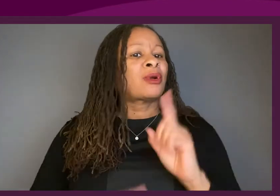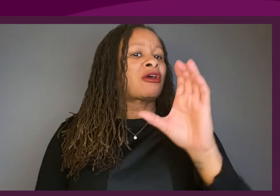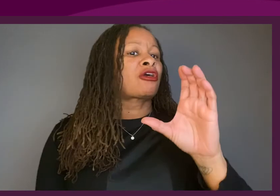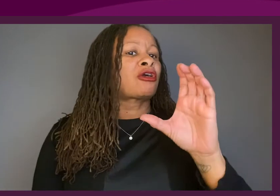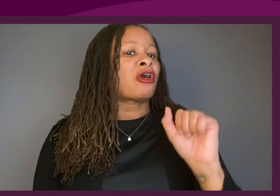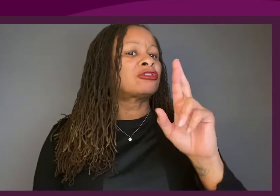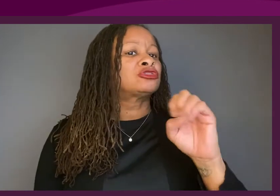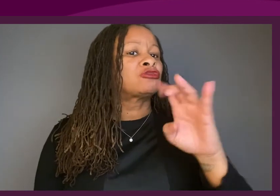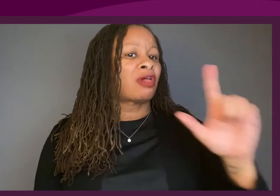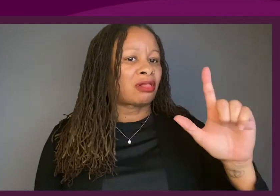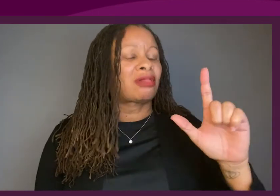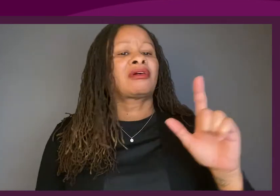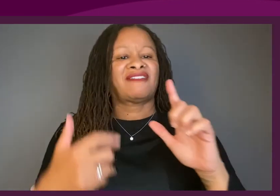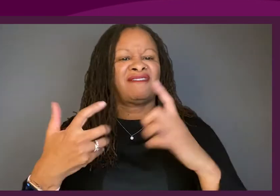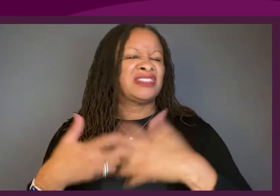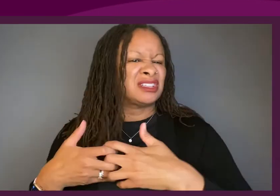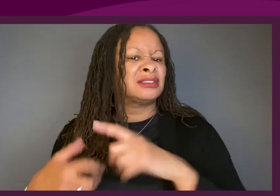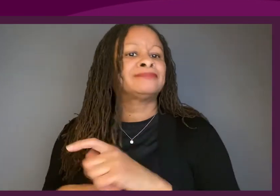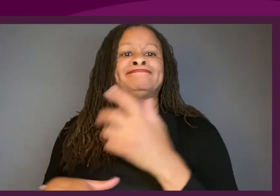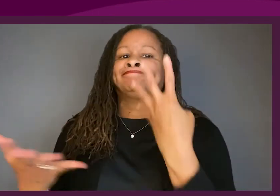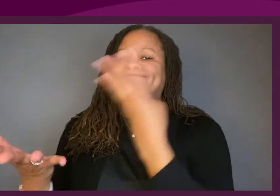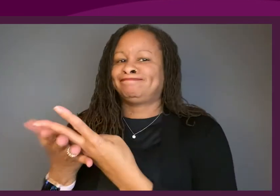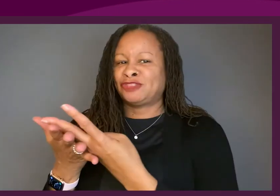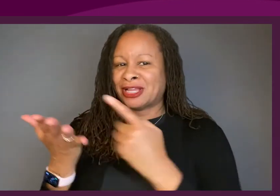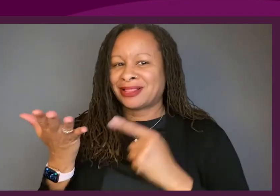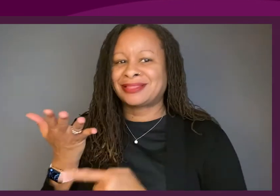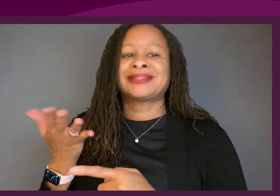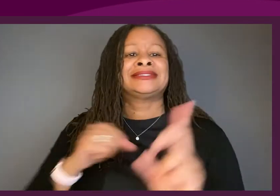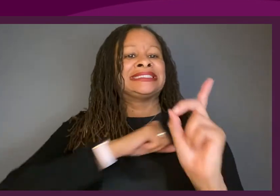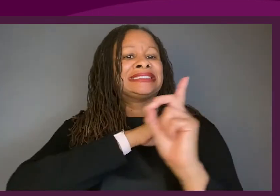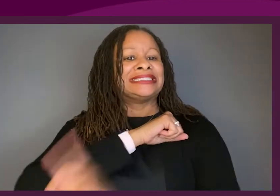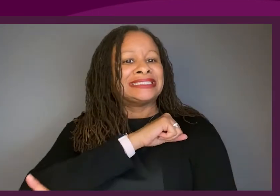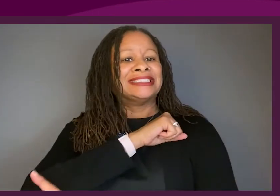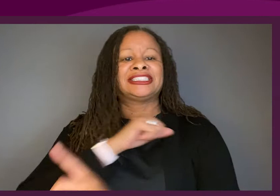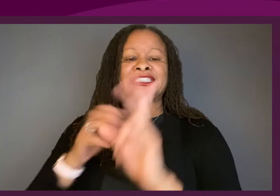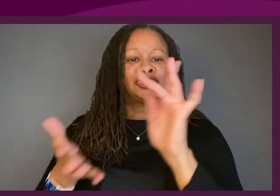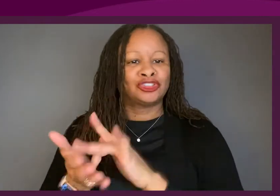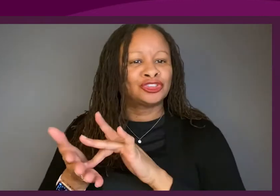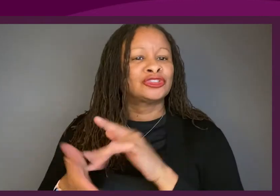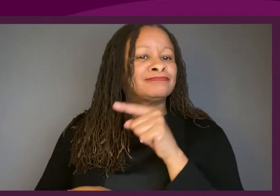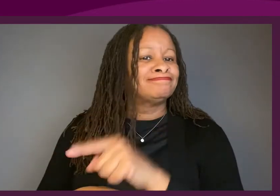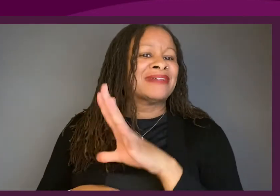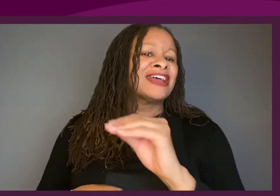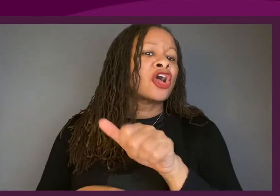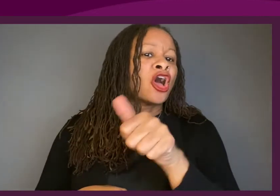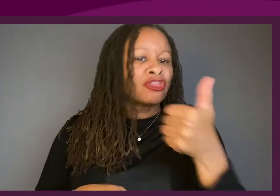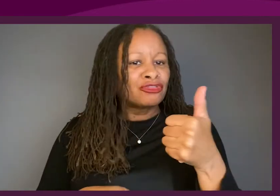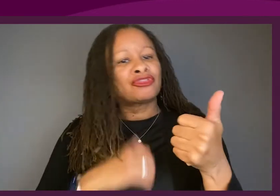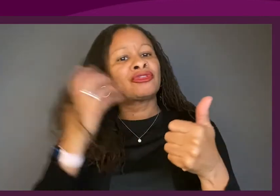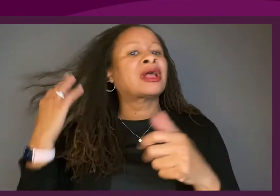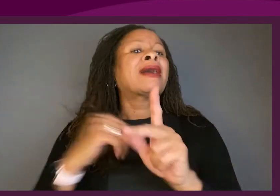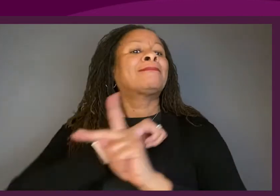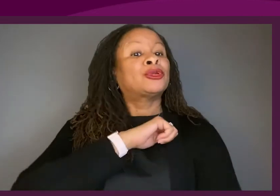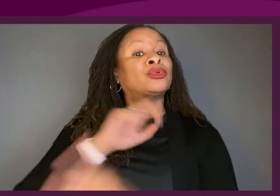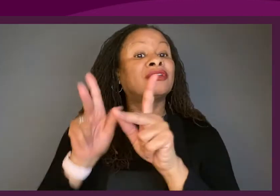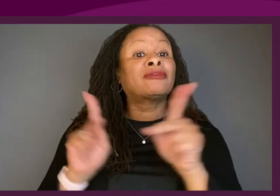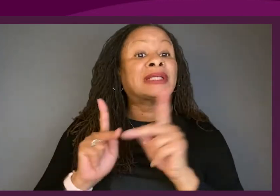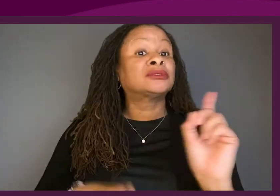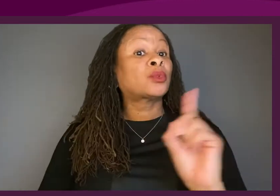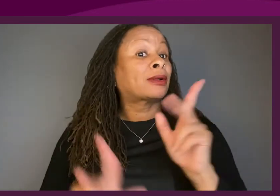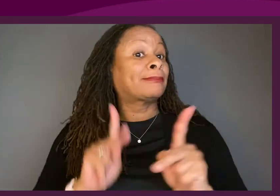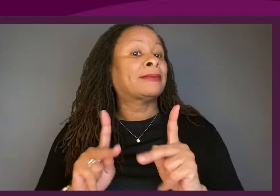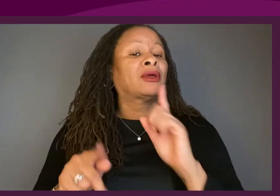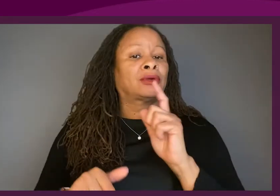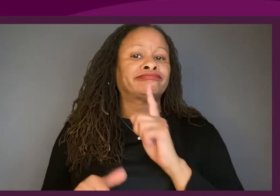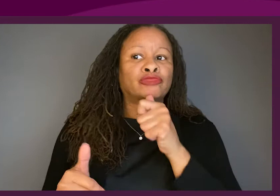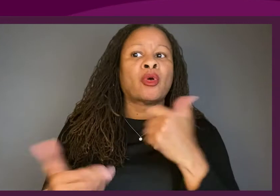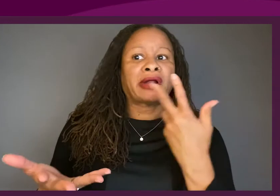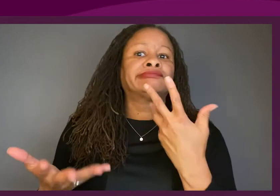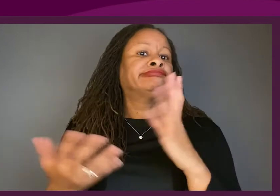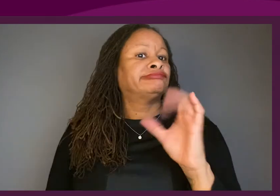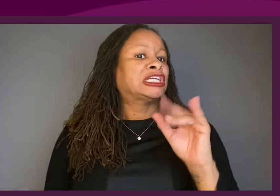carceral facilities; jails, detention facilities, and other places where people are incarcerated.